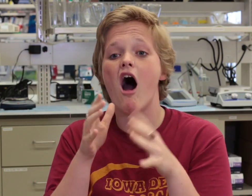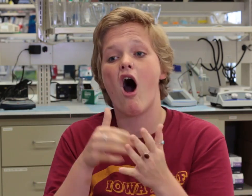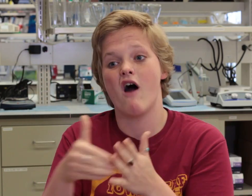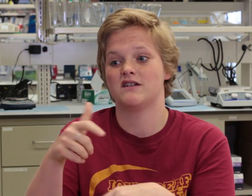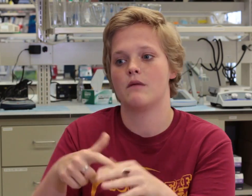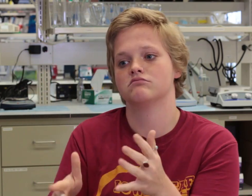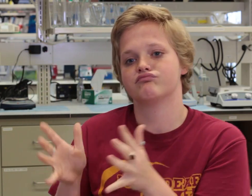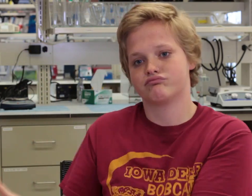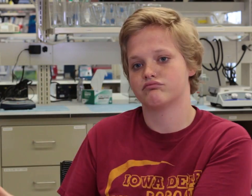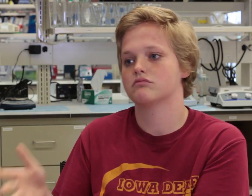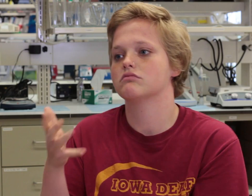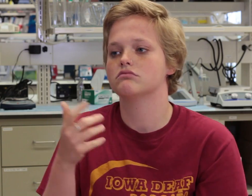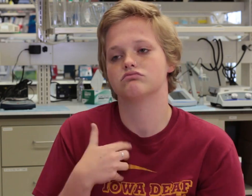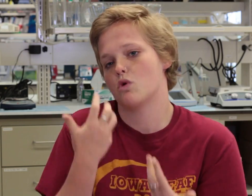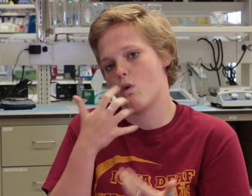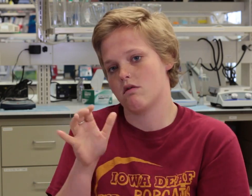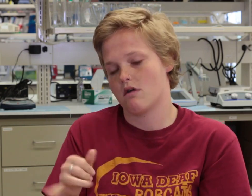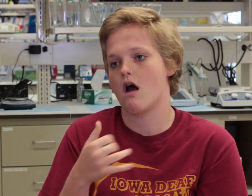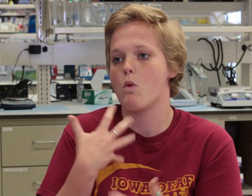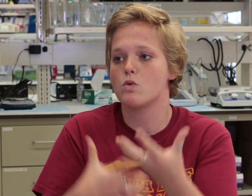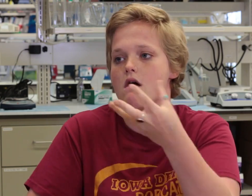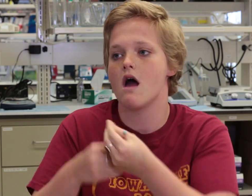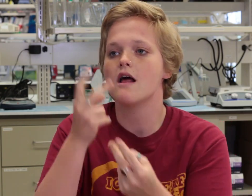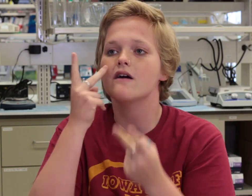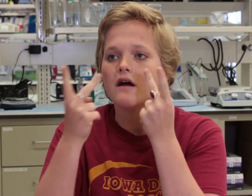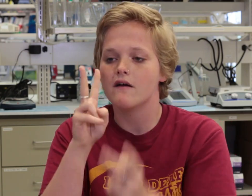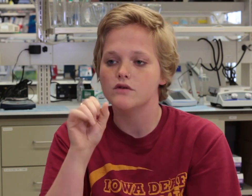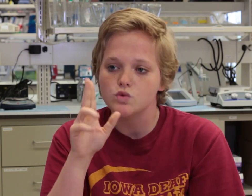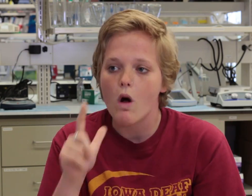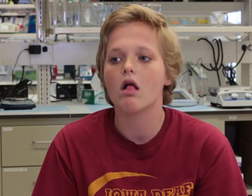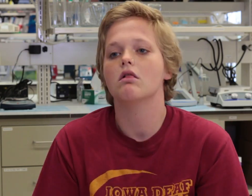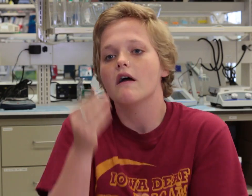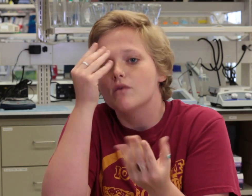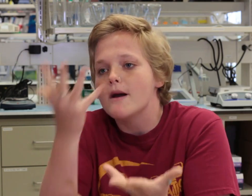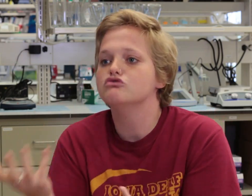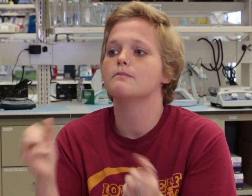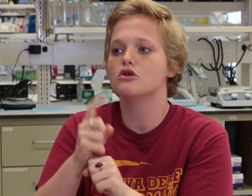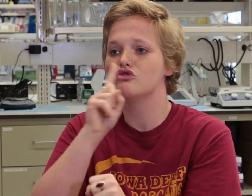And the deaf community oftentimes is left without access, and so I don't want that. I want to add more visual information,